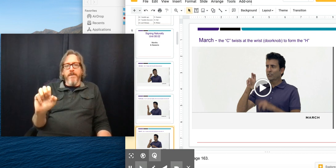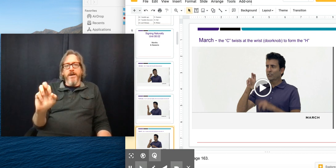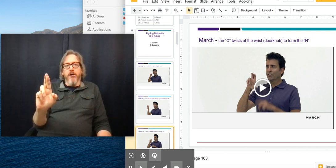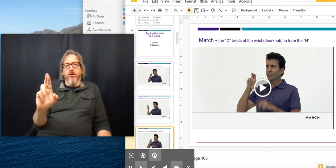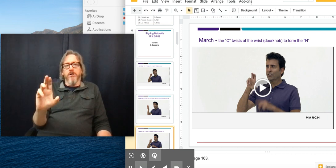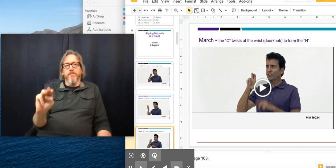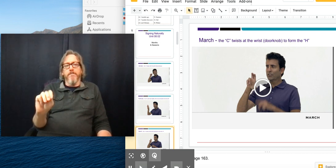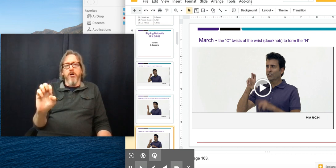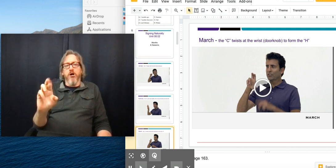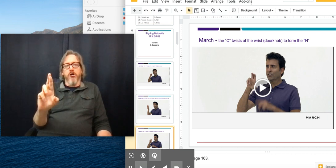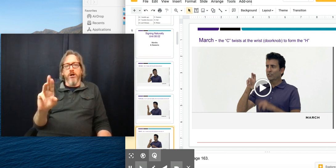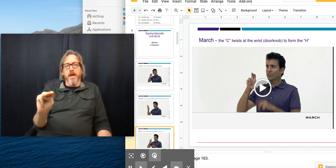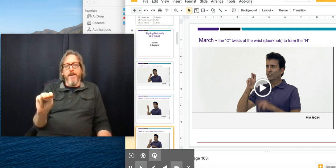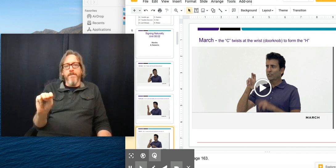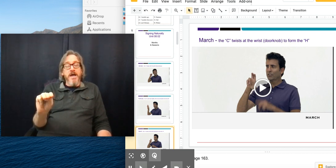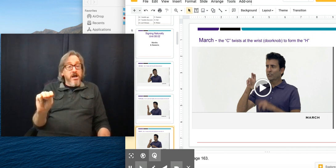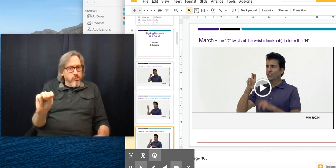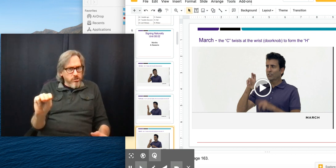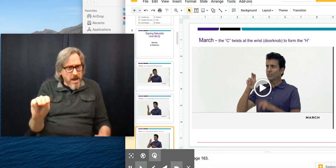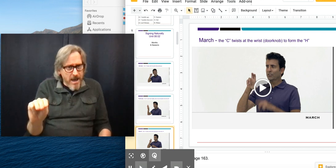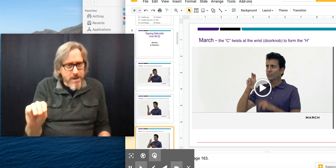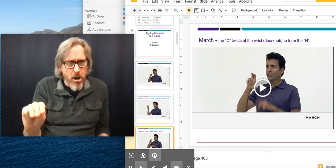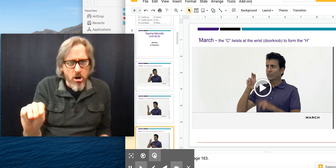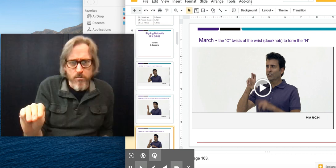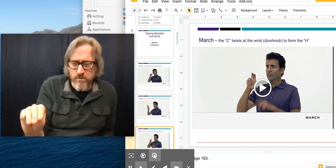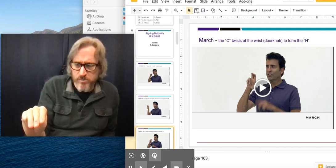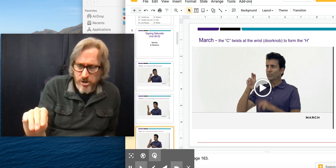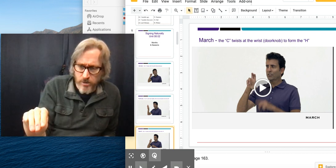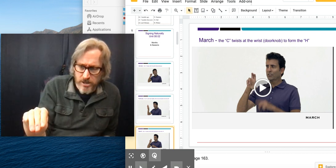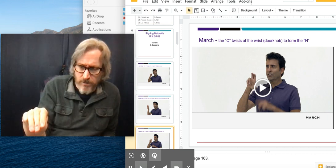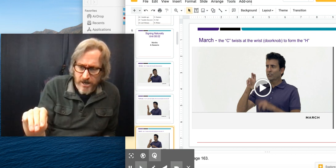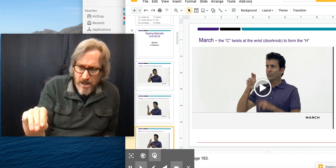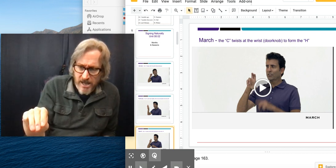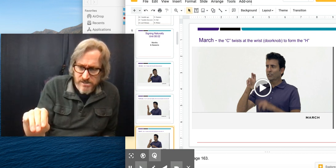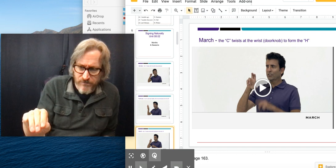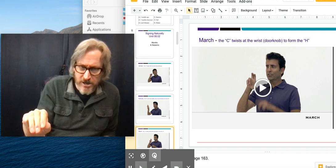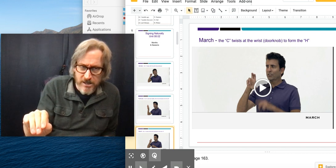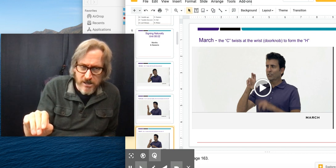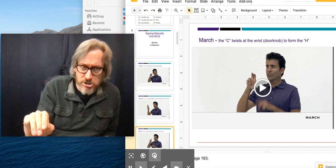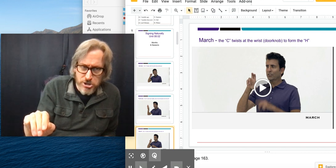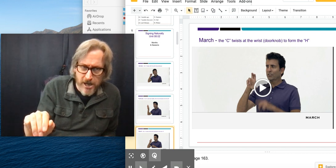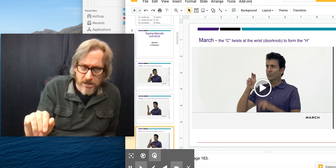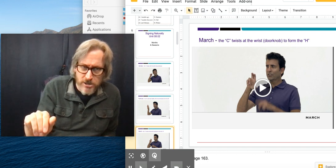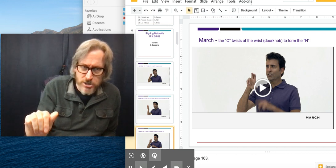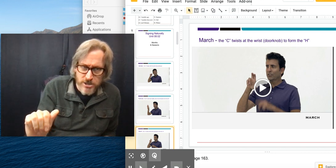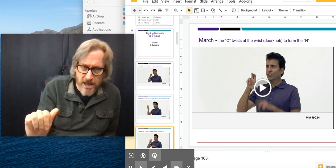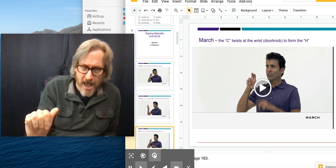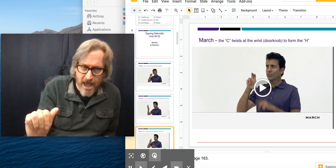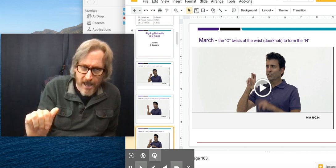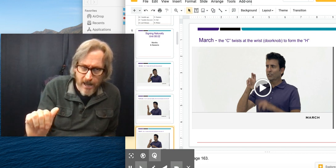um Mar m Mar moves pretty quickly right it's very little change to the A